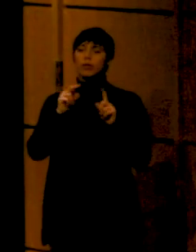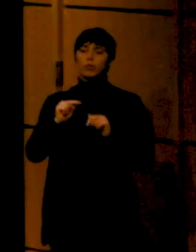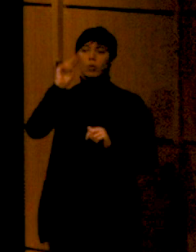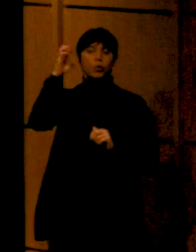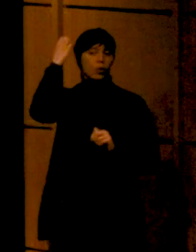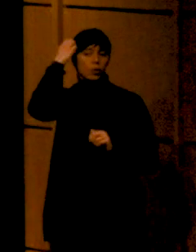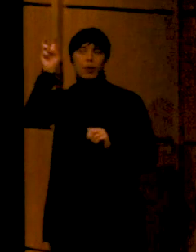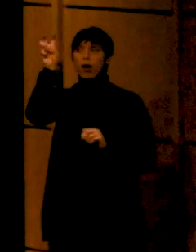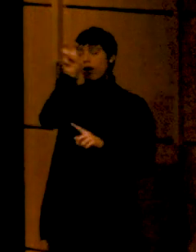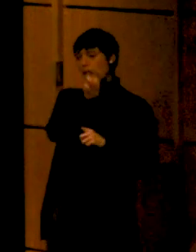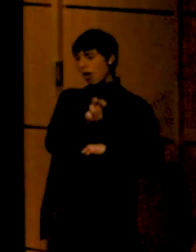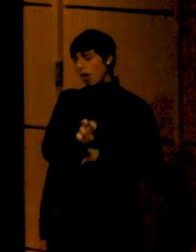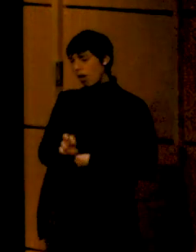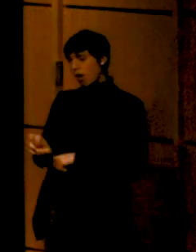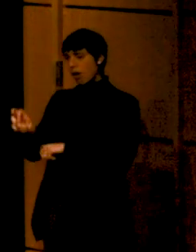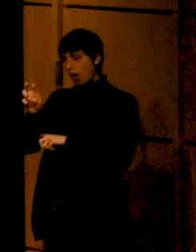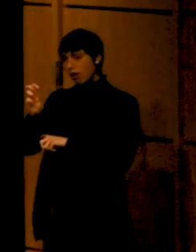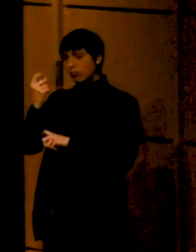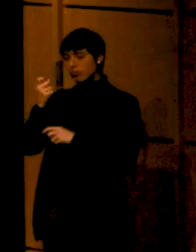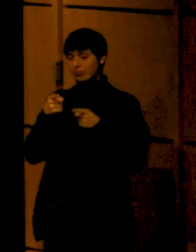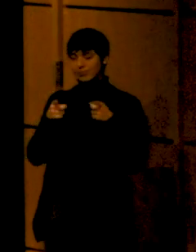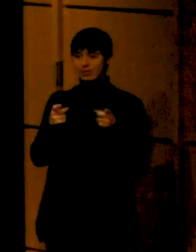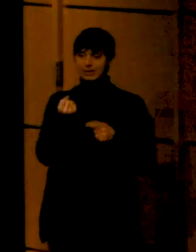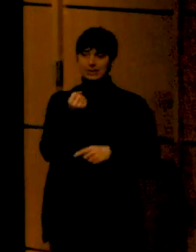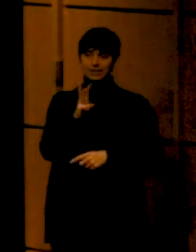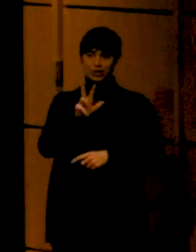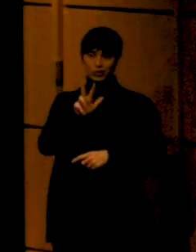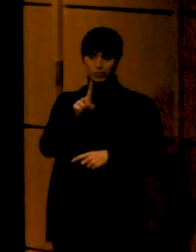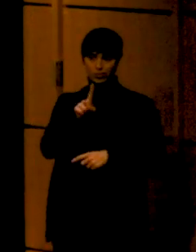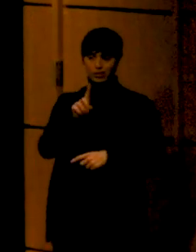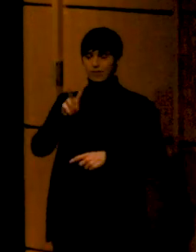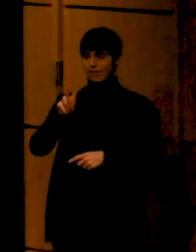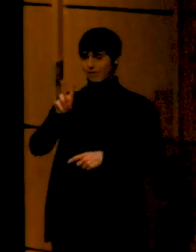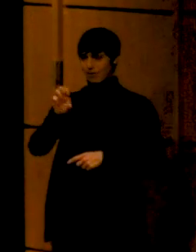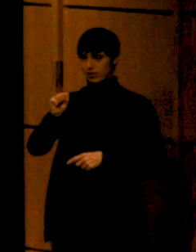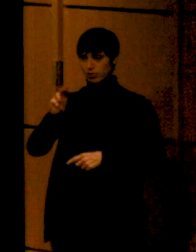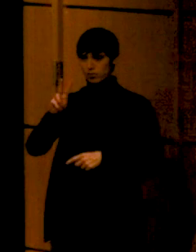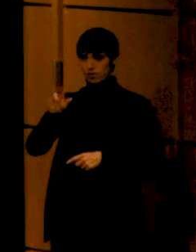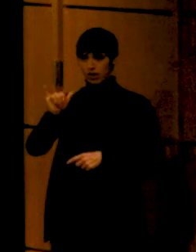But once Vesuvius started erupting, and in 1631, it began, it had essentially been quiet